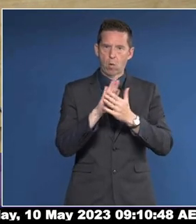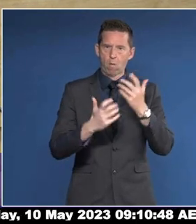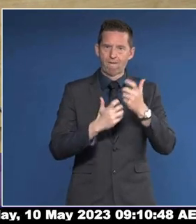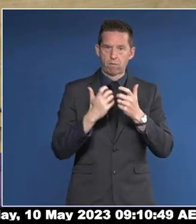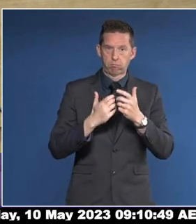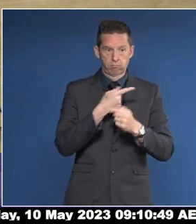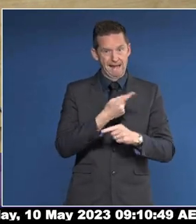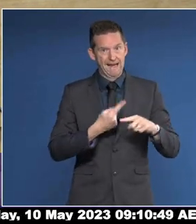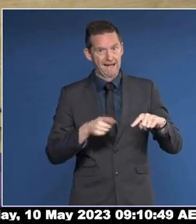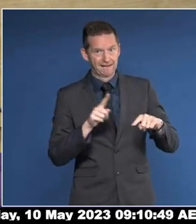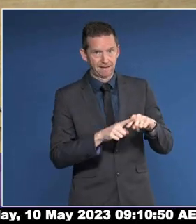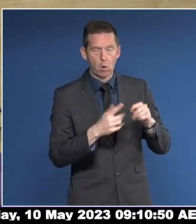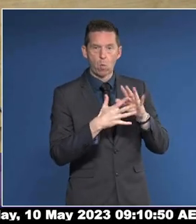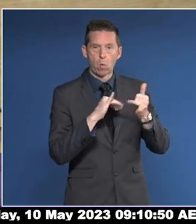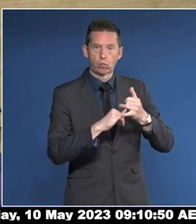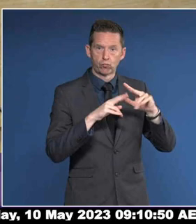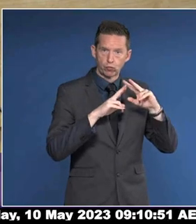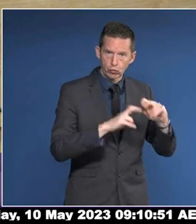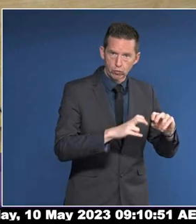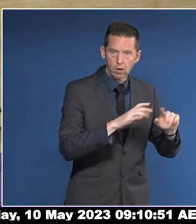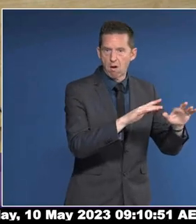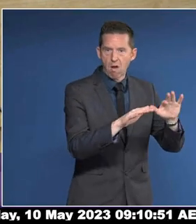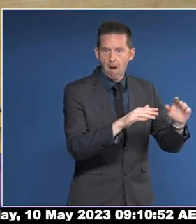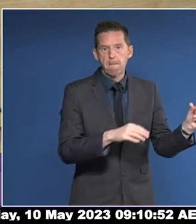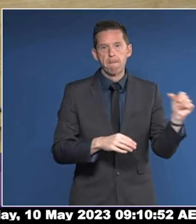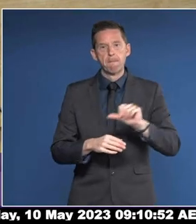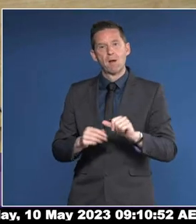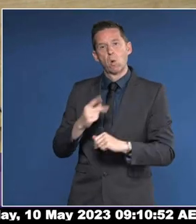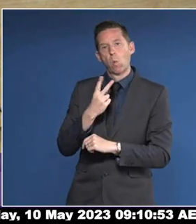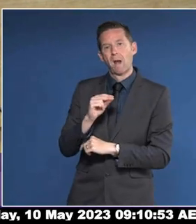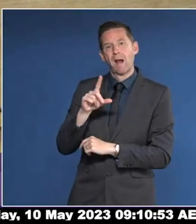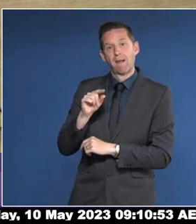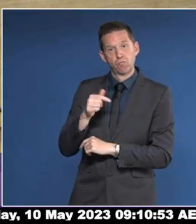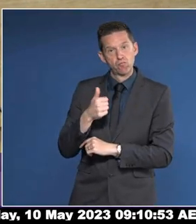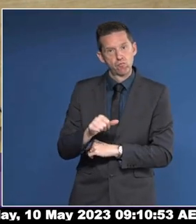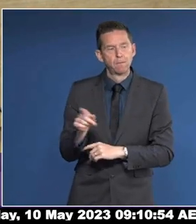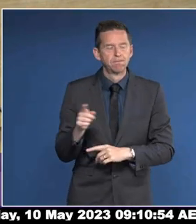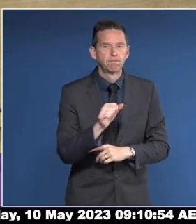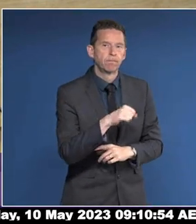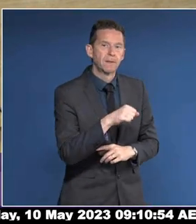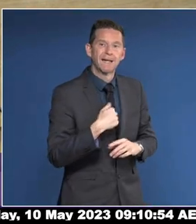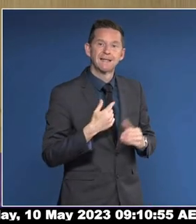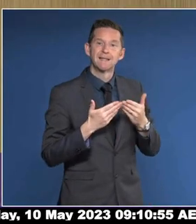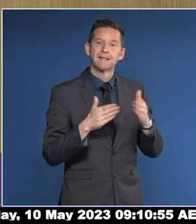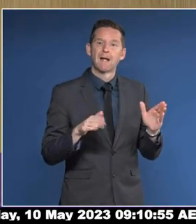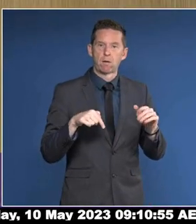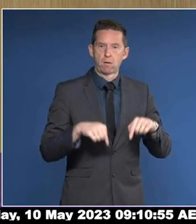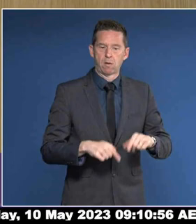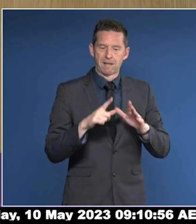then you came back to the department in 2011; is that right? That's right, but I did start with the department in 1991. Alright.